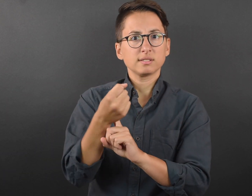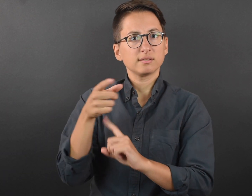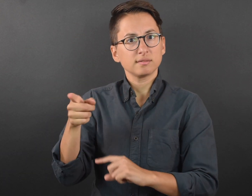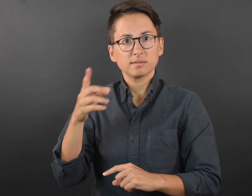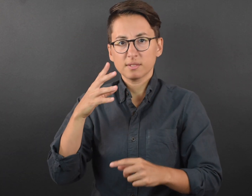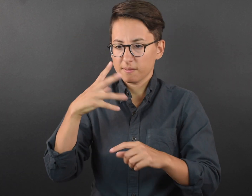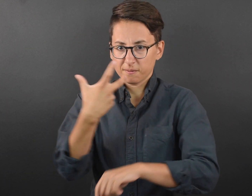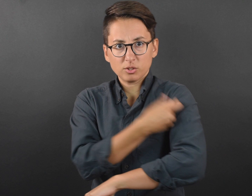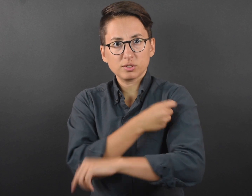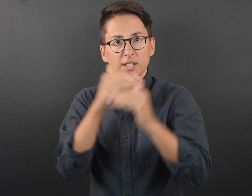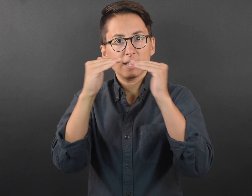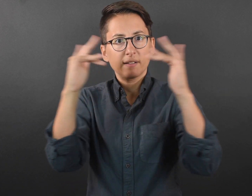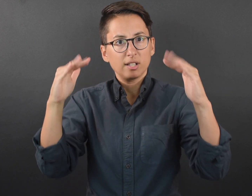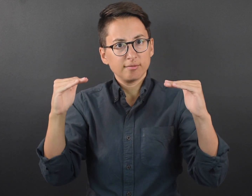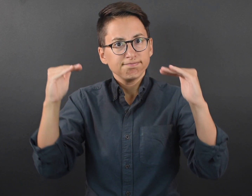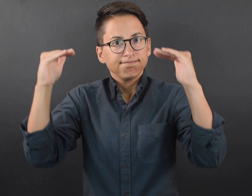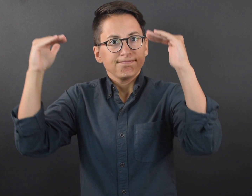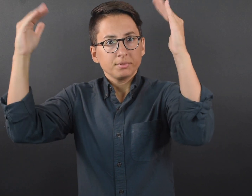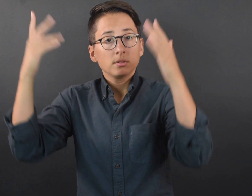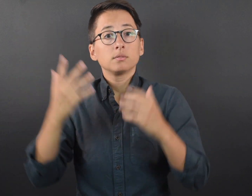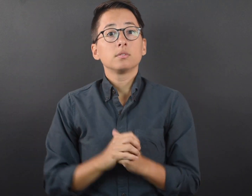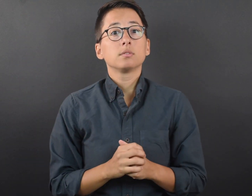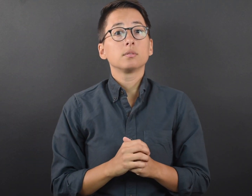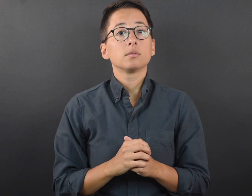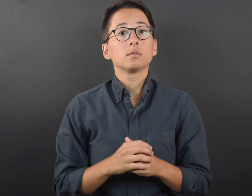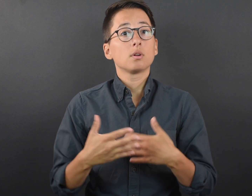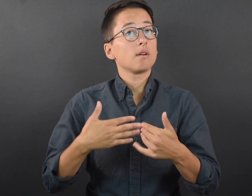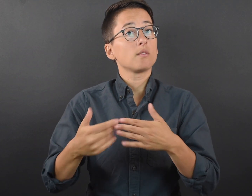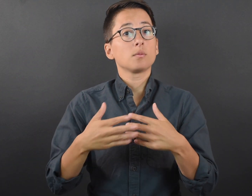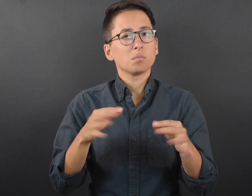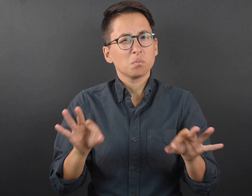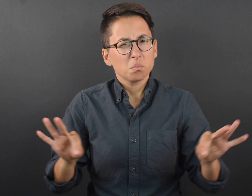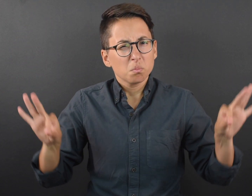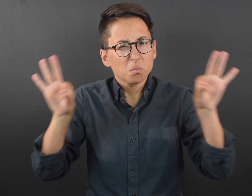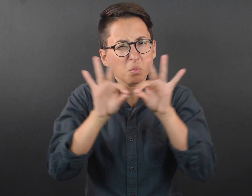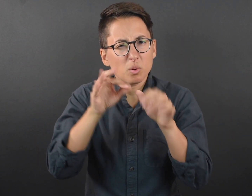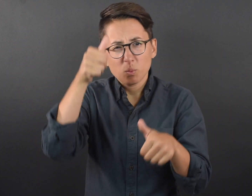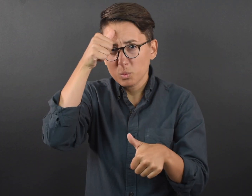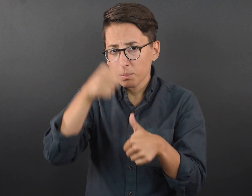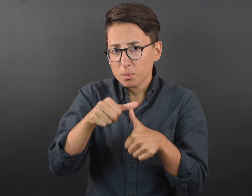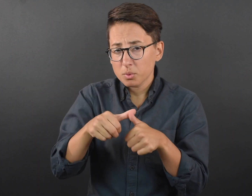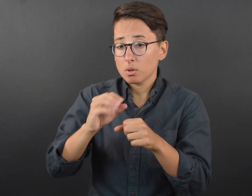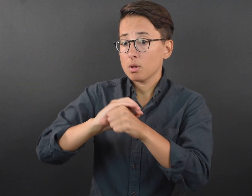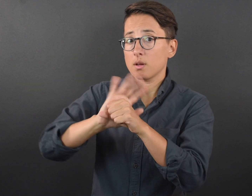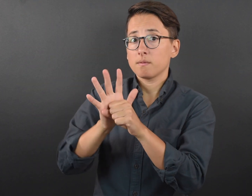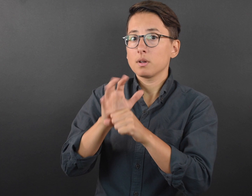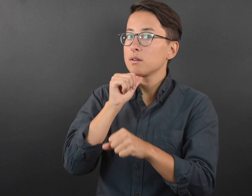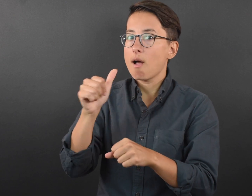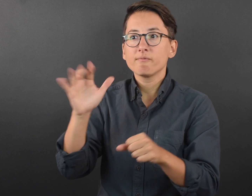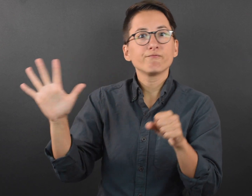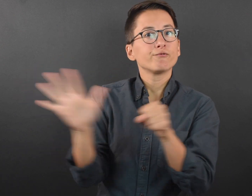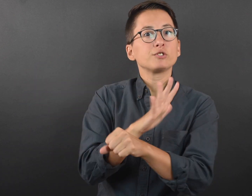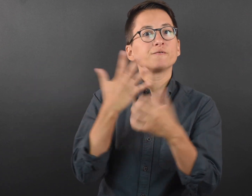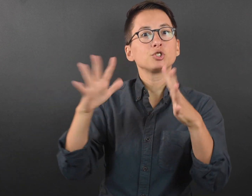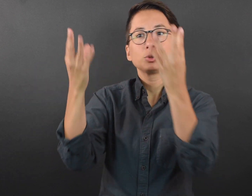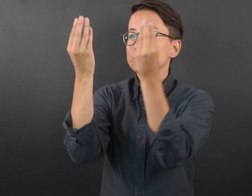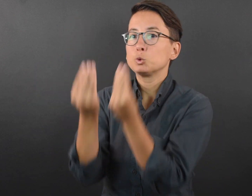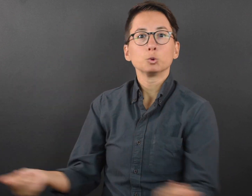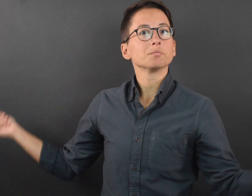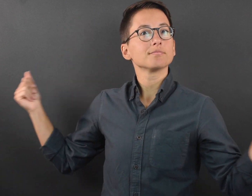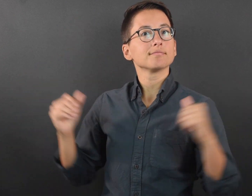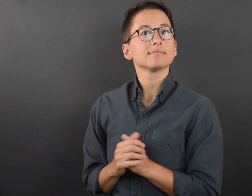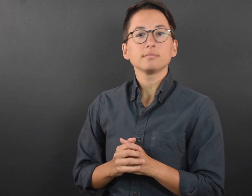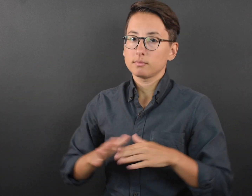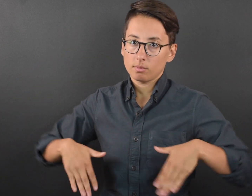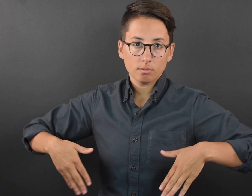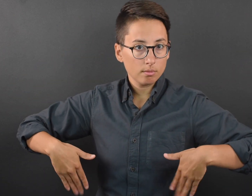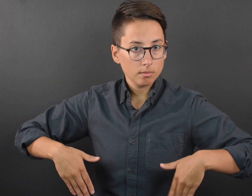continue to rise. However, it’s important to remember that COVID-19 is not gone completely –